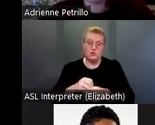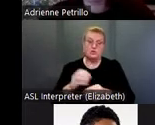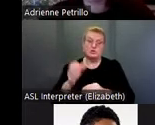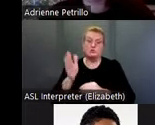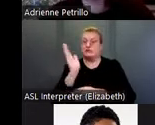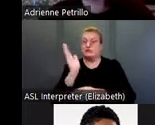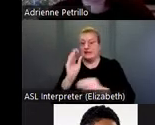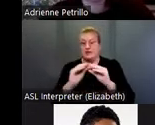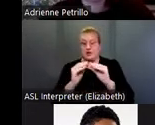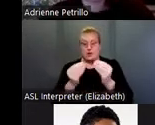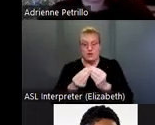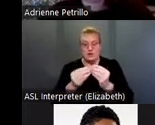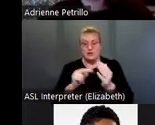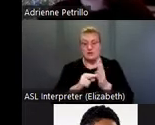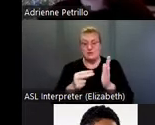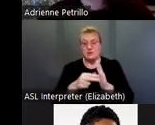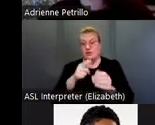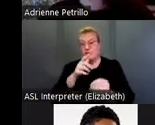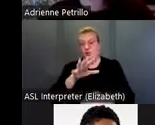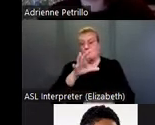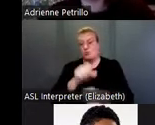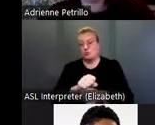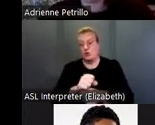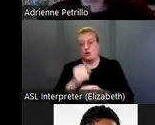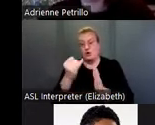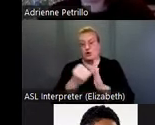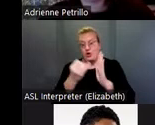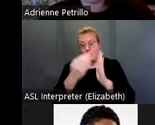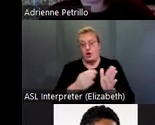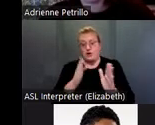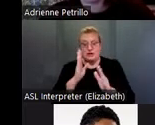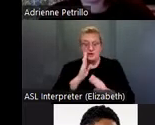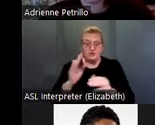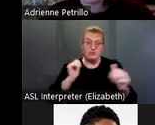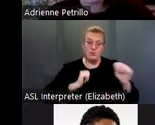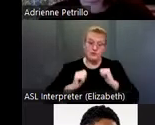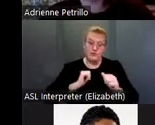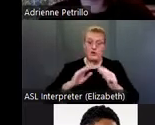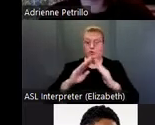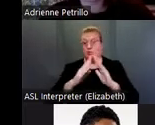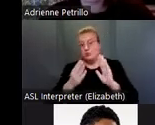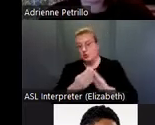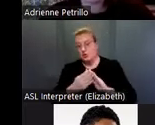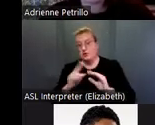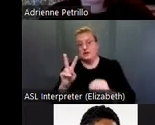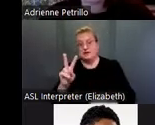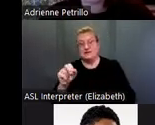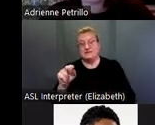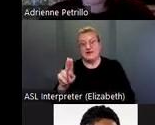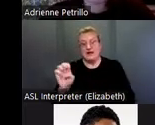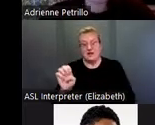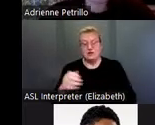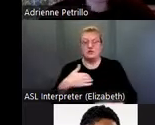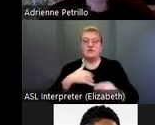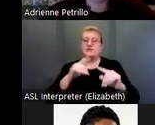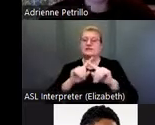meaning those who book artists to perform in their communities, in their venues, and they're of all different shapes and sizes